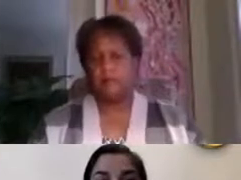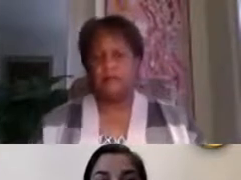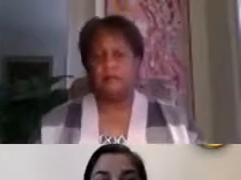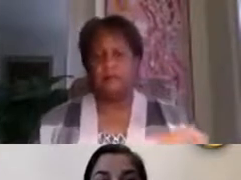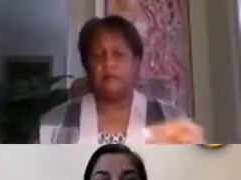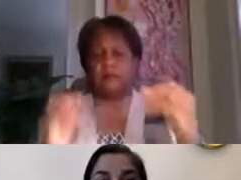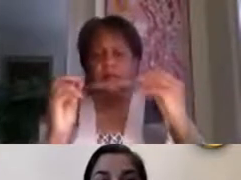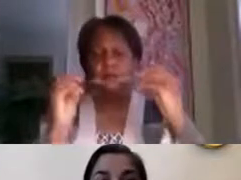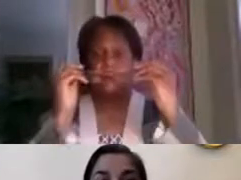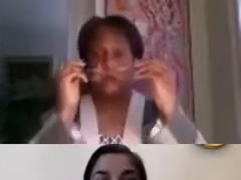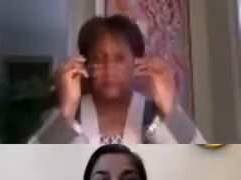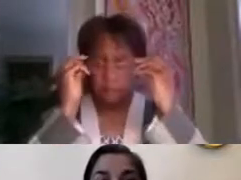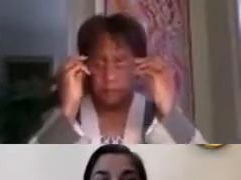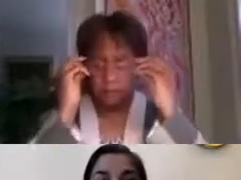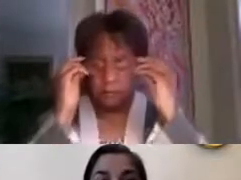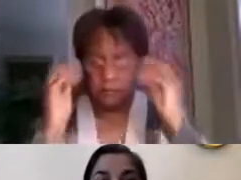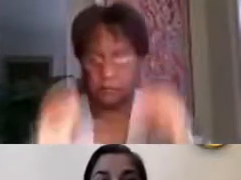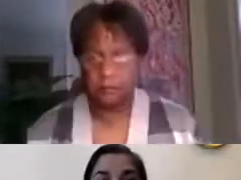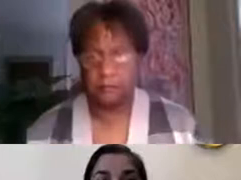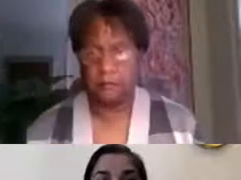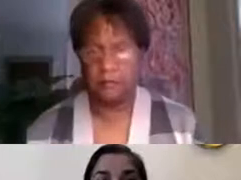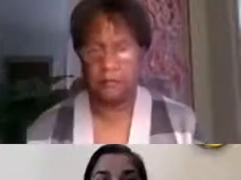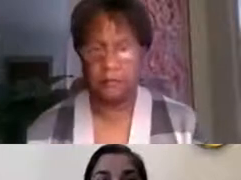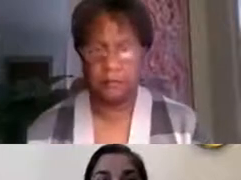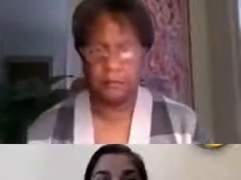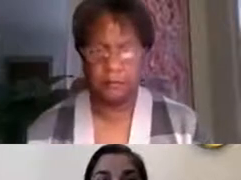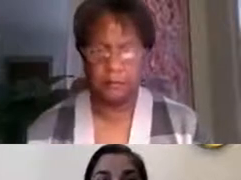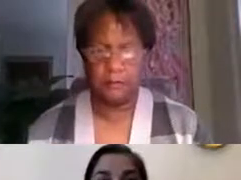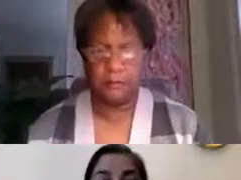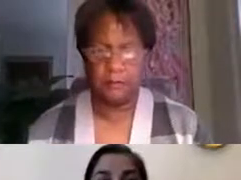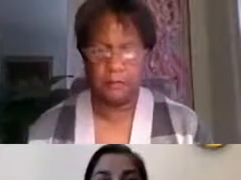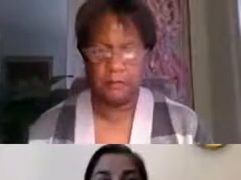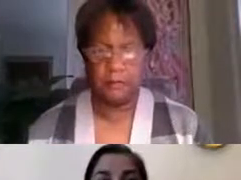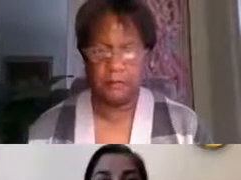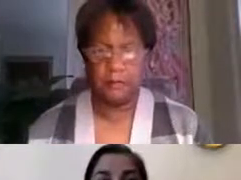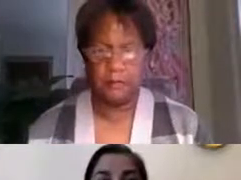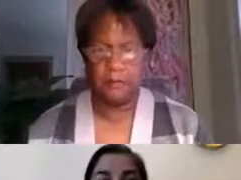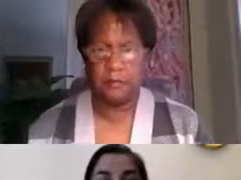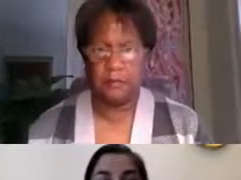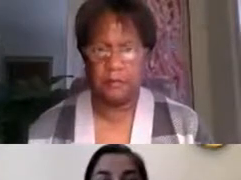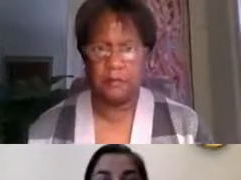to equity and racial justice as urgent priorities? How do international presenting